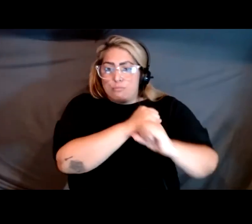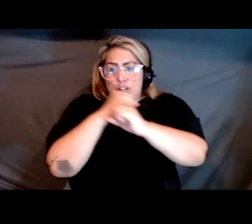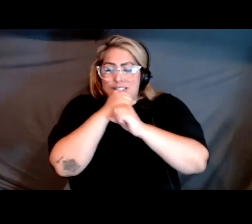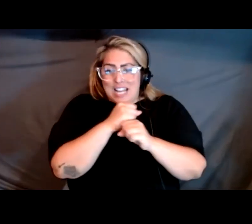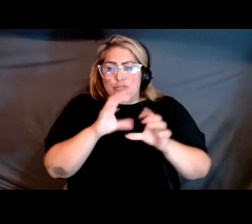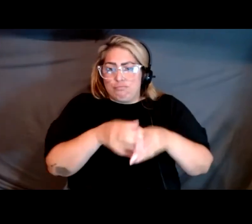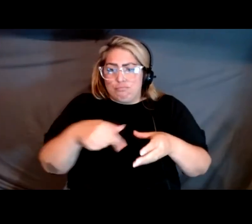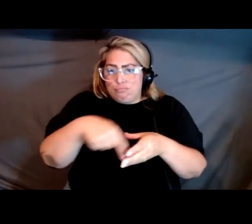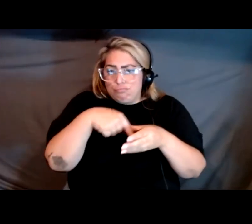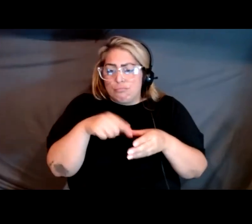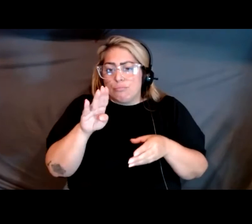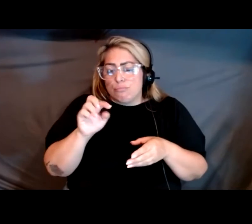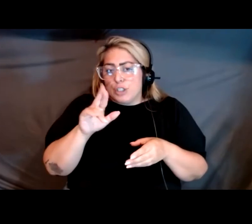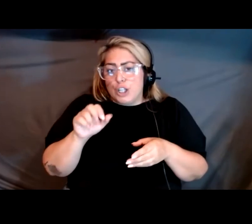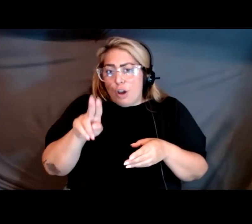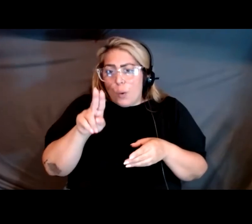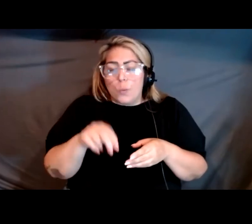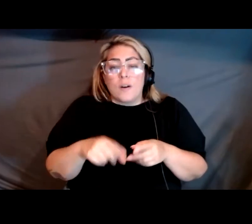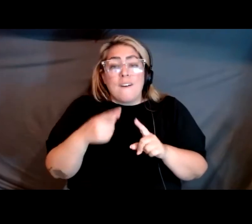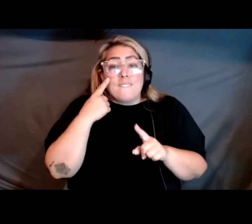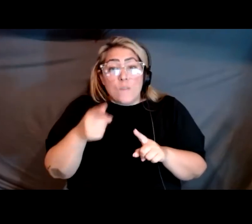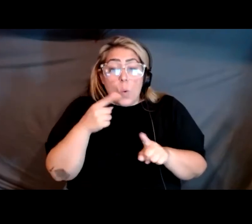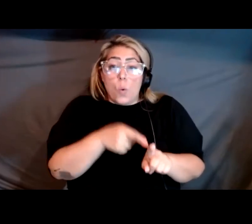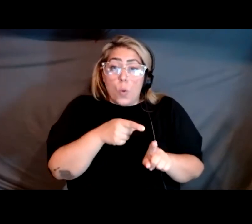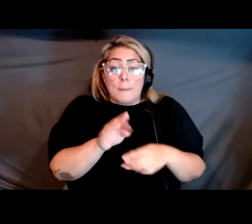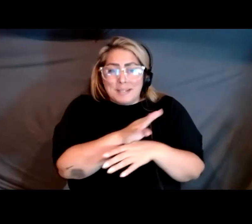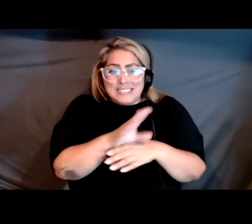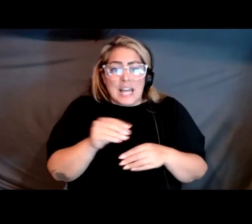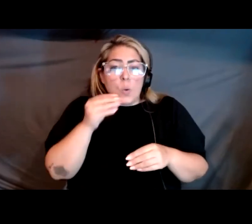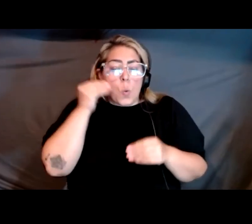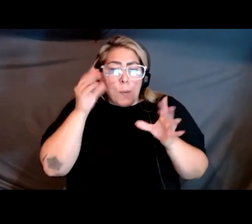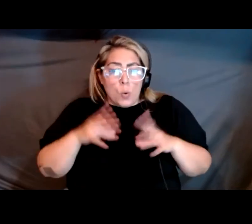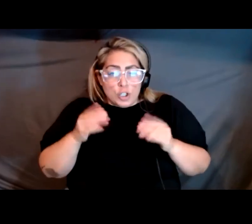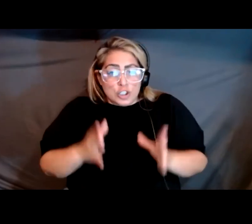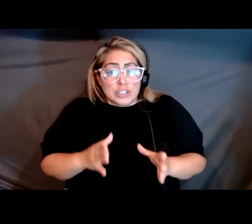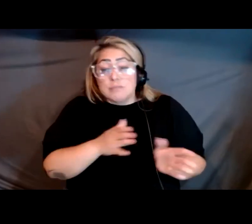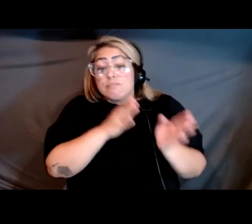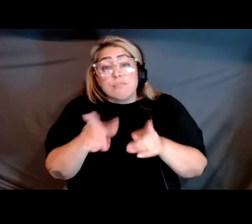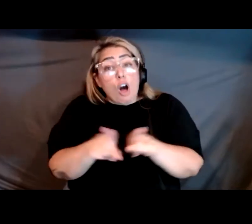some information for renters and homeowners, and a media toolkit for organizations to share information.